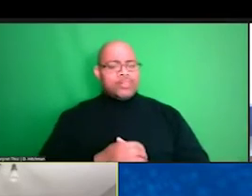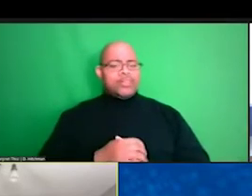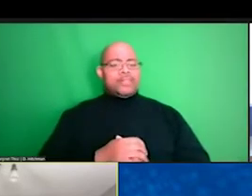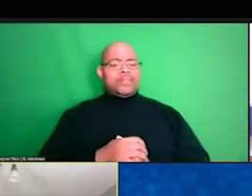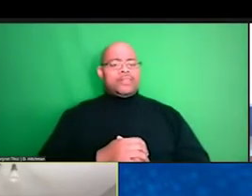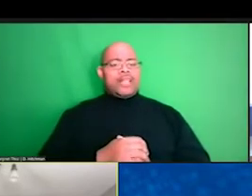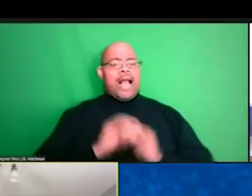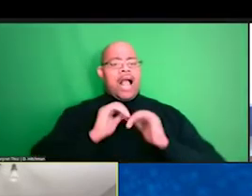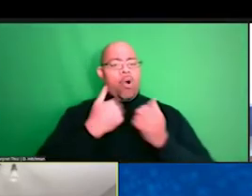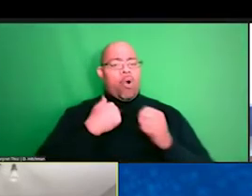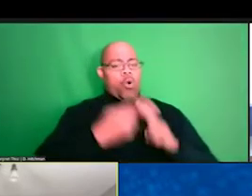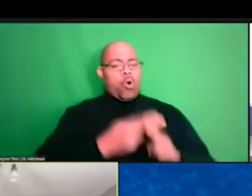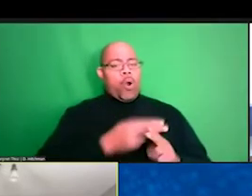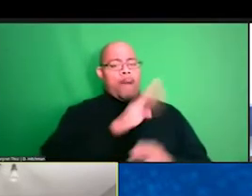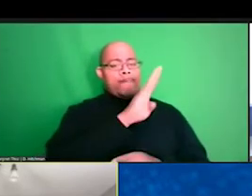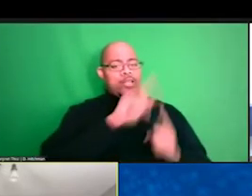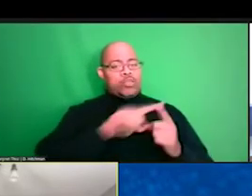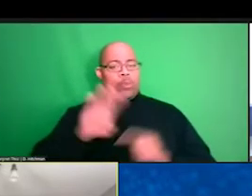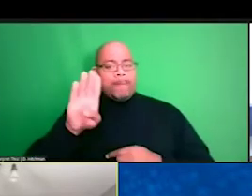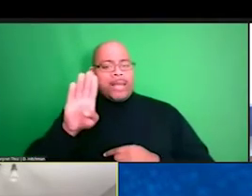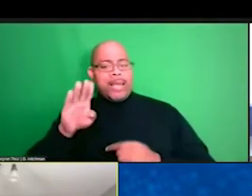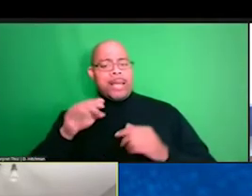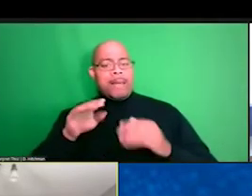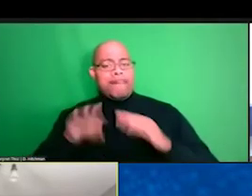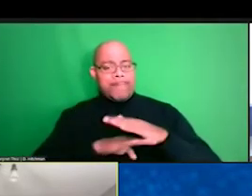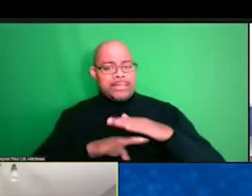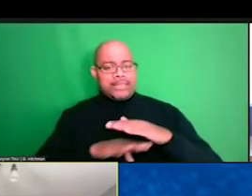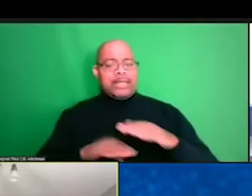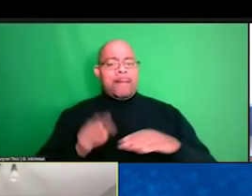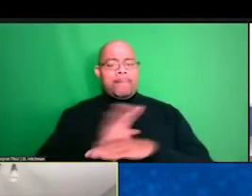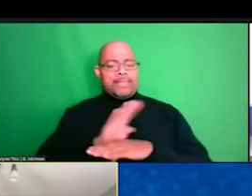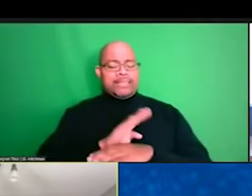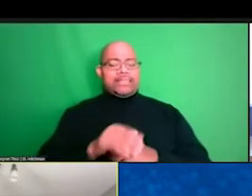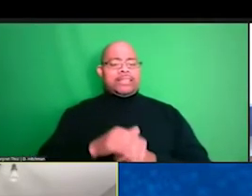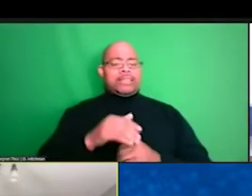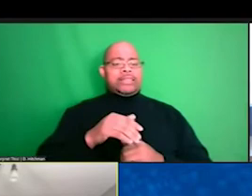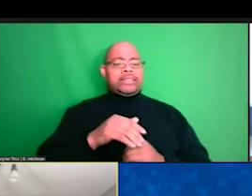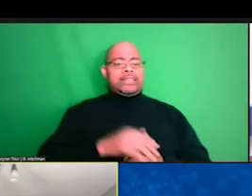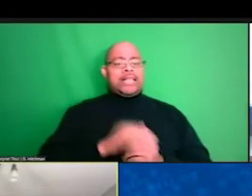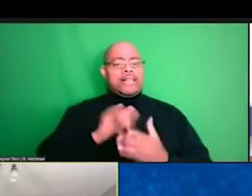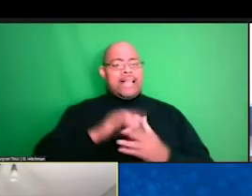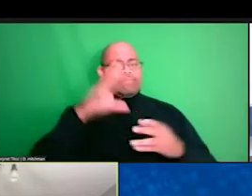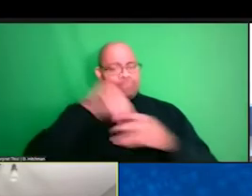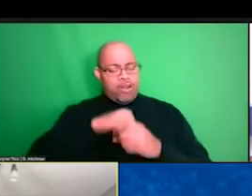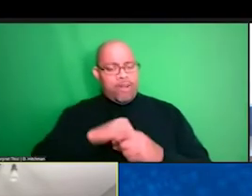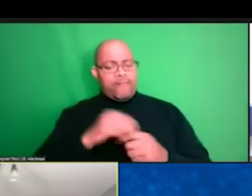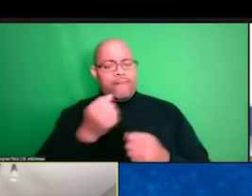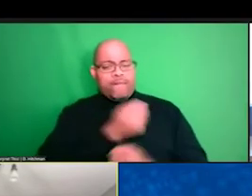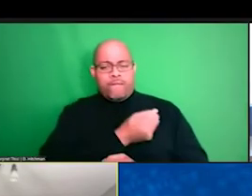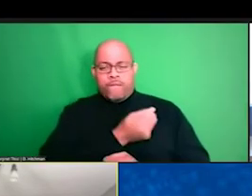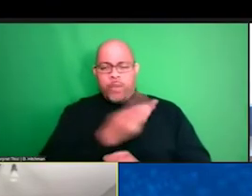the B2B business, the back end business actually has been in play for a few decades now. So